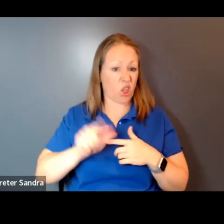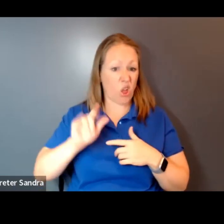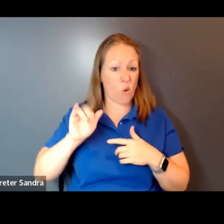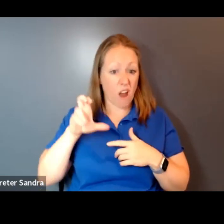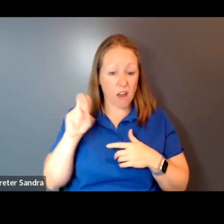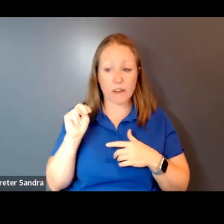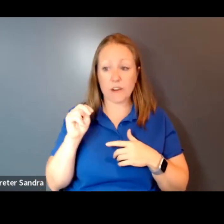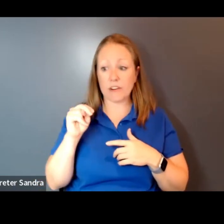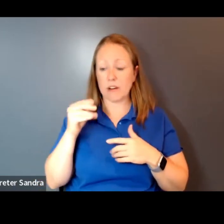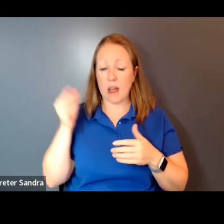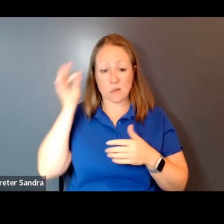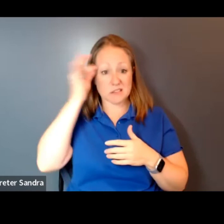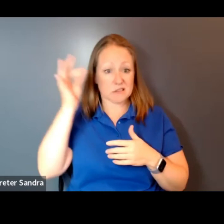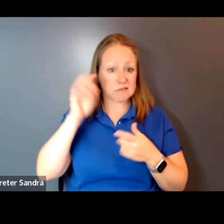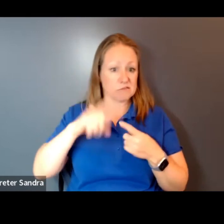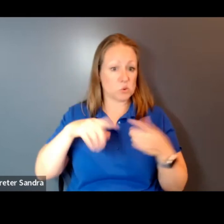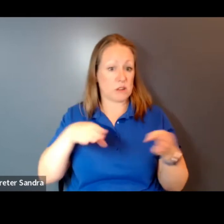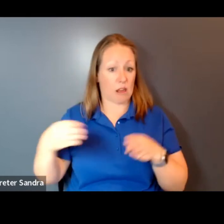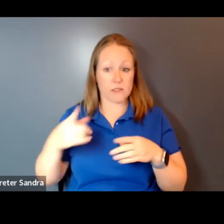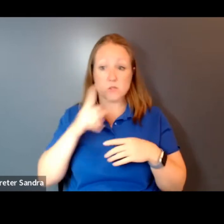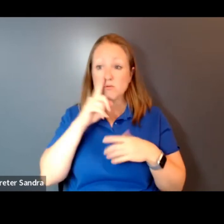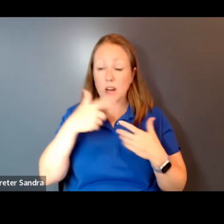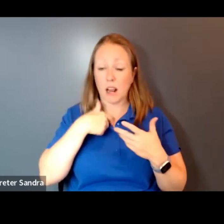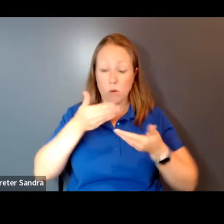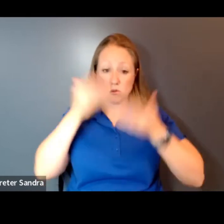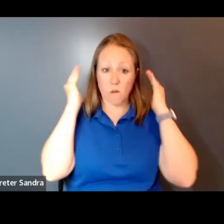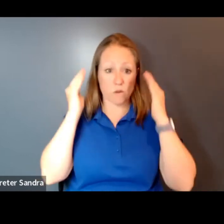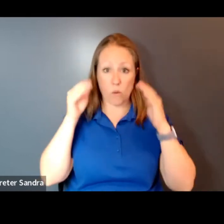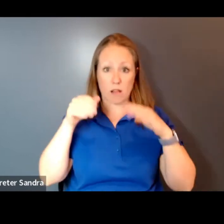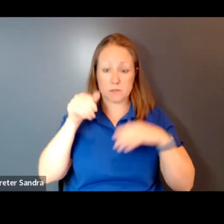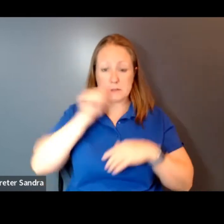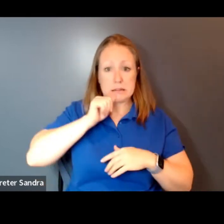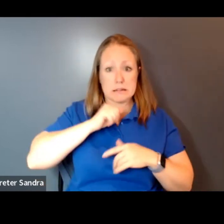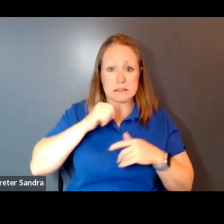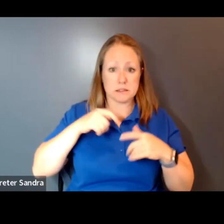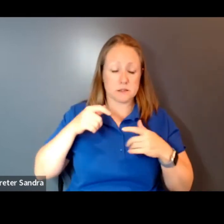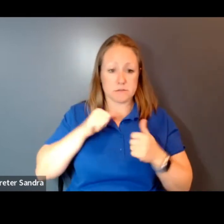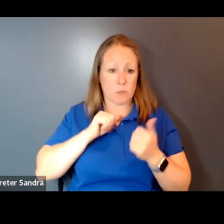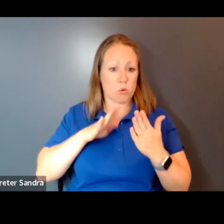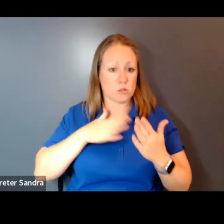course, very overwhelmed just dealing with that. And then the thought of taking on a self